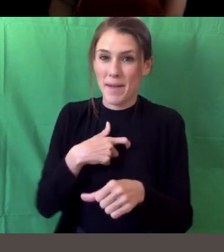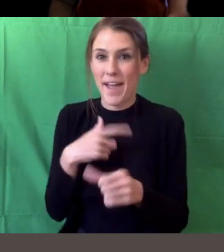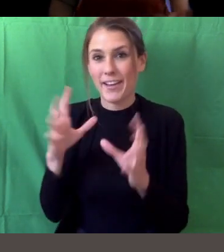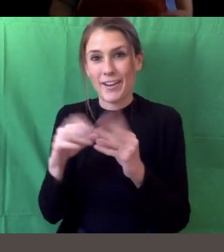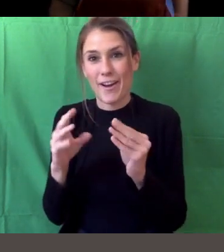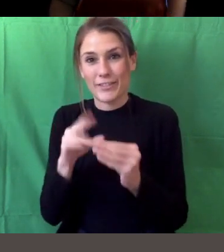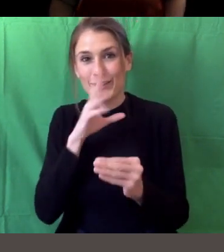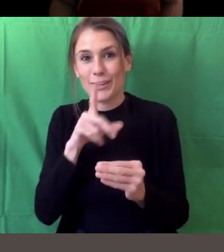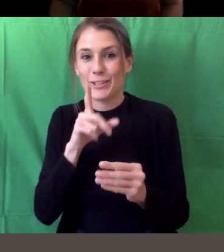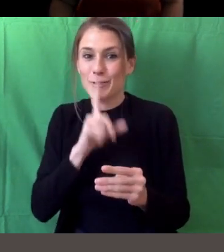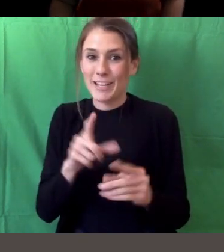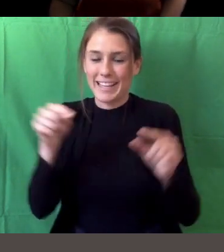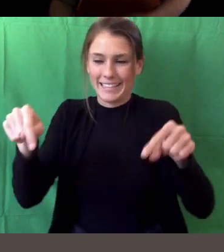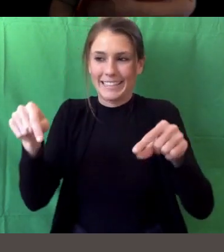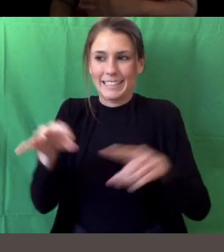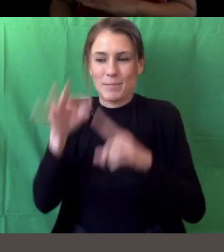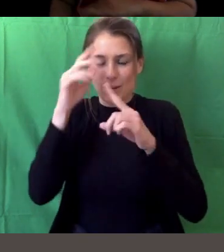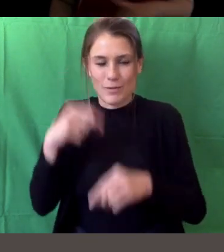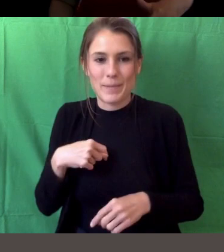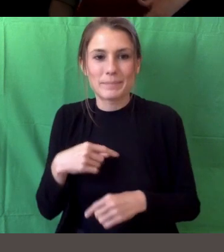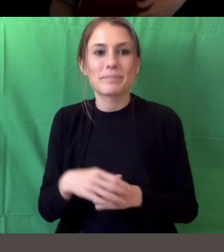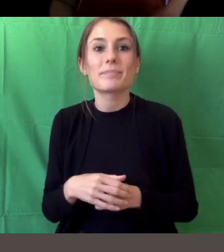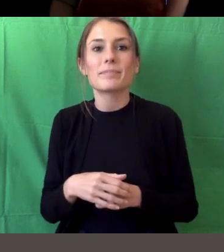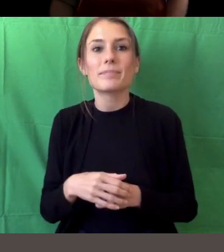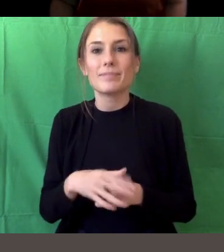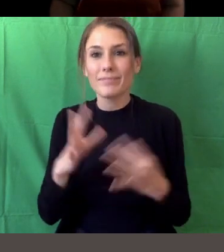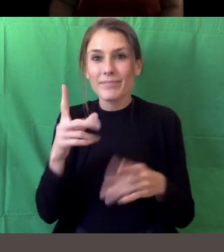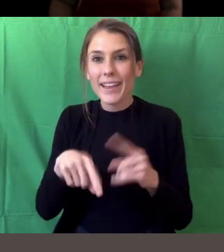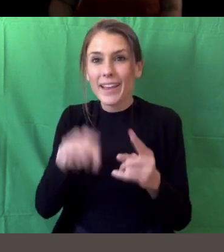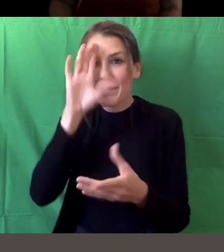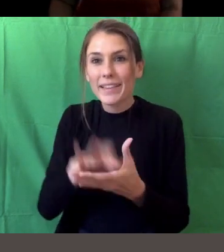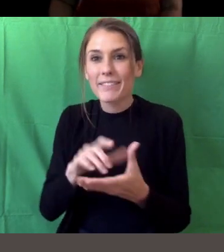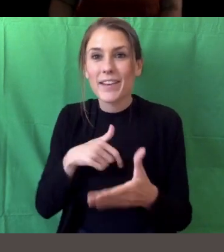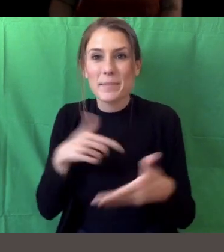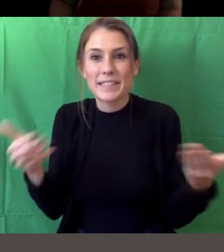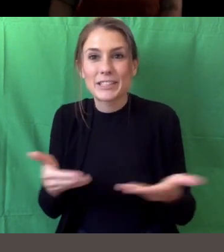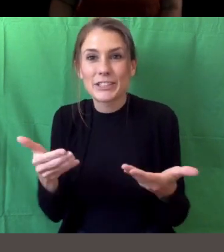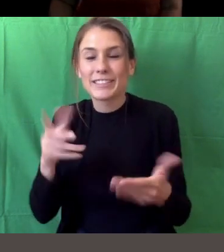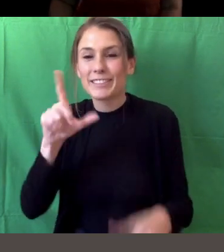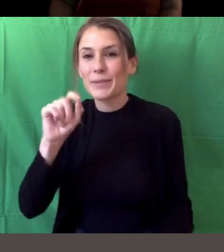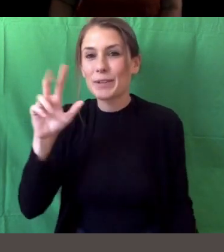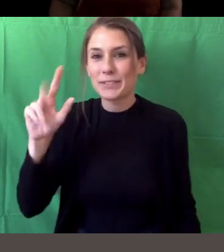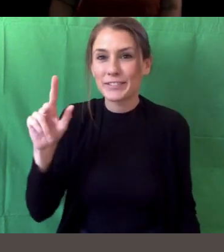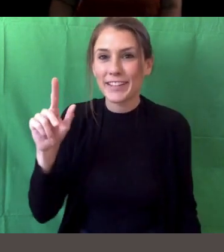gave a conference talk so PyGotham is really, really special and I can't believe that I'm